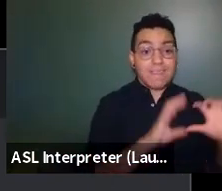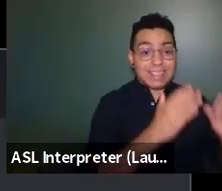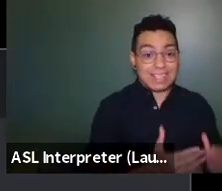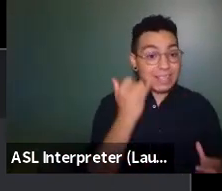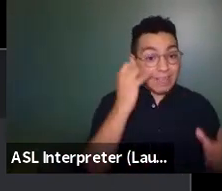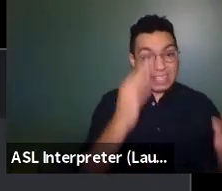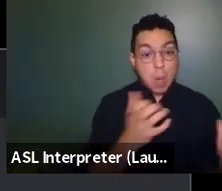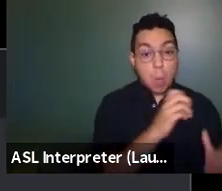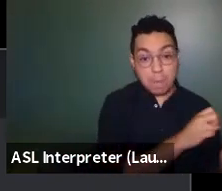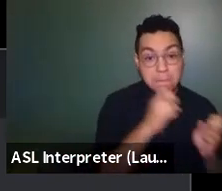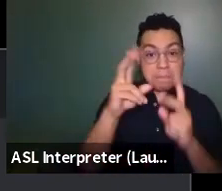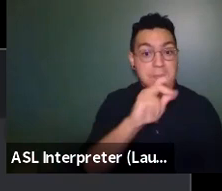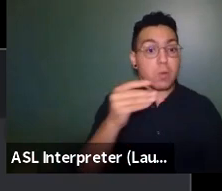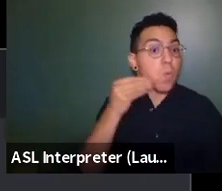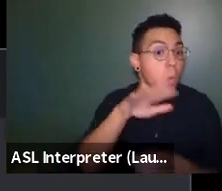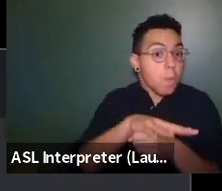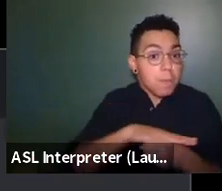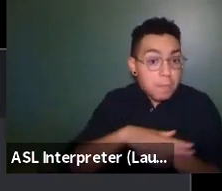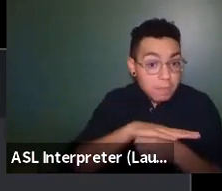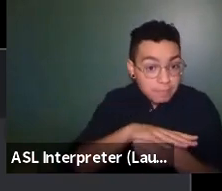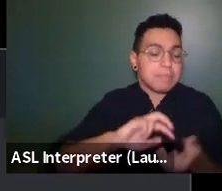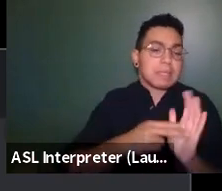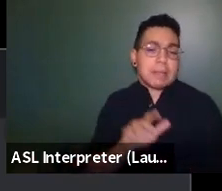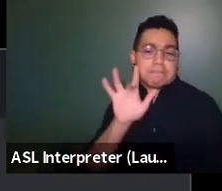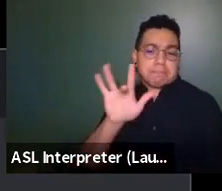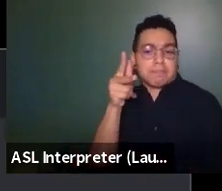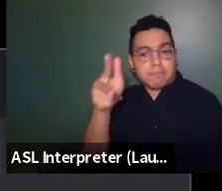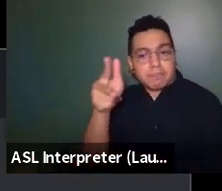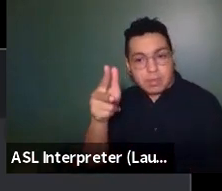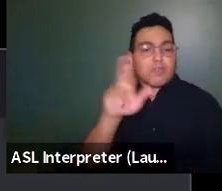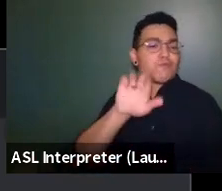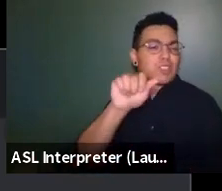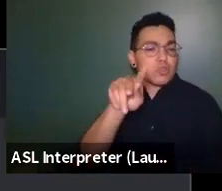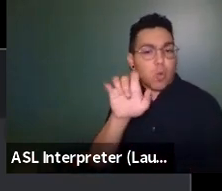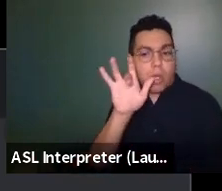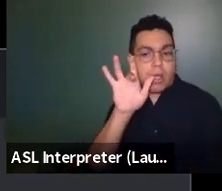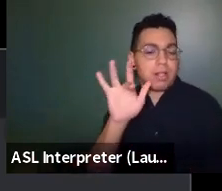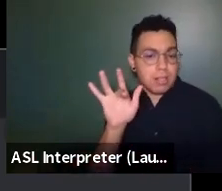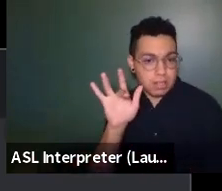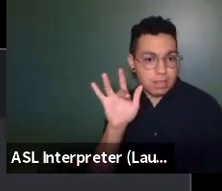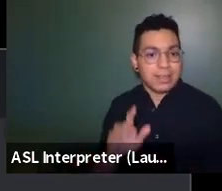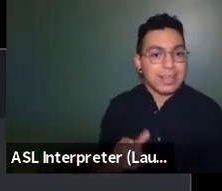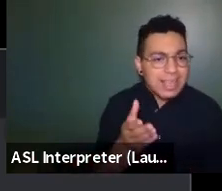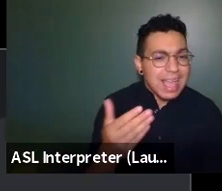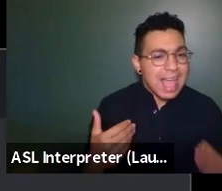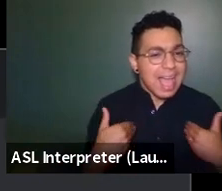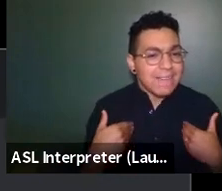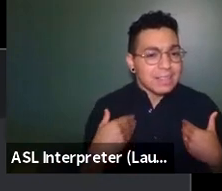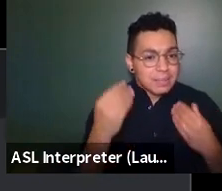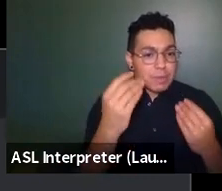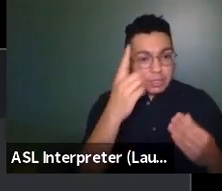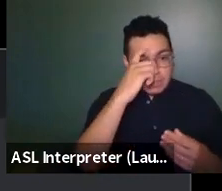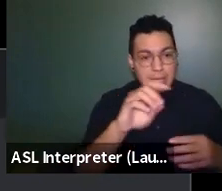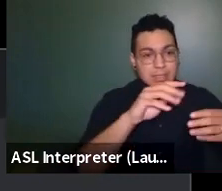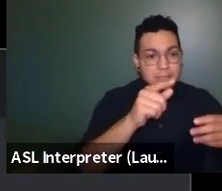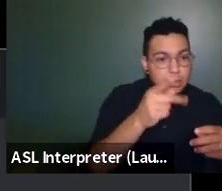ESD 112 - Katherine Livick: I can click on the three dots again and restore it. I can see this little visual cue that it's an archived class because it's got those diagonal lines.